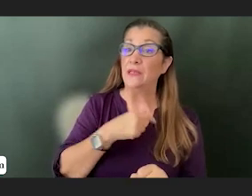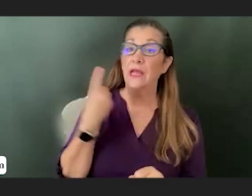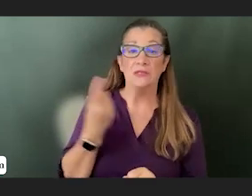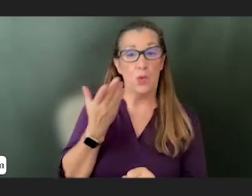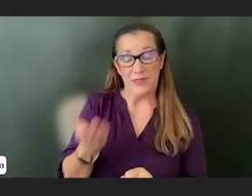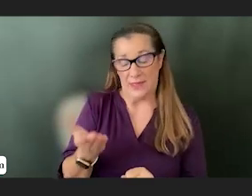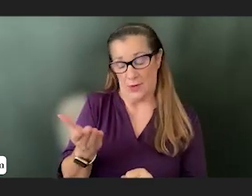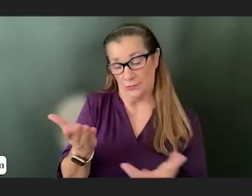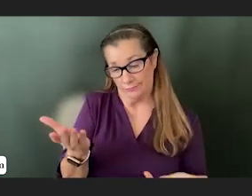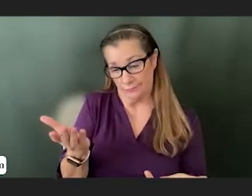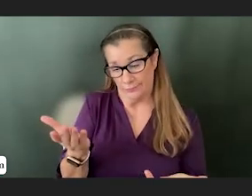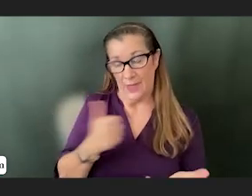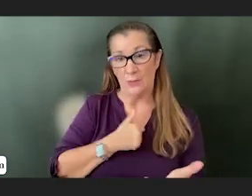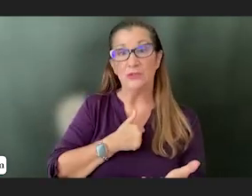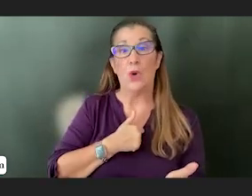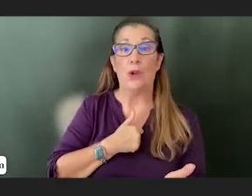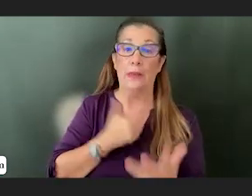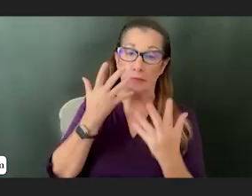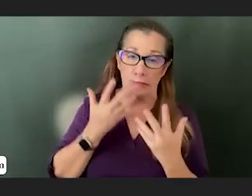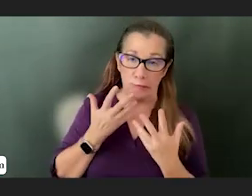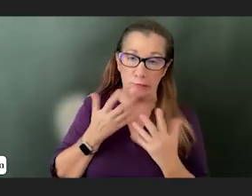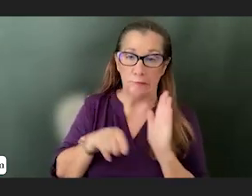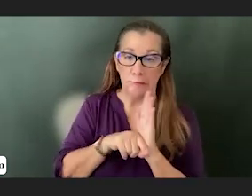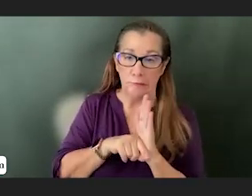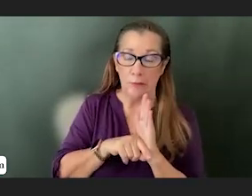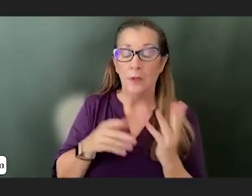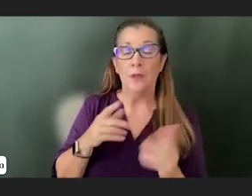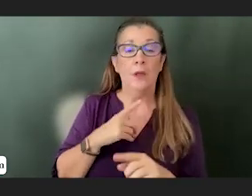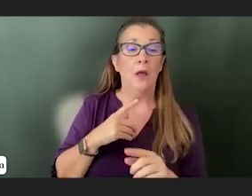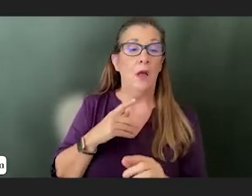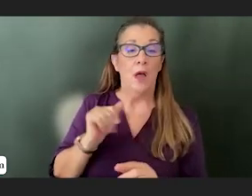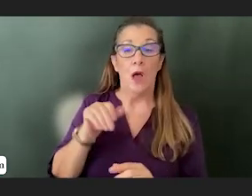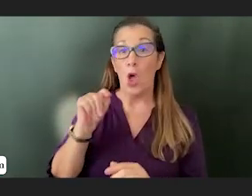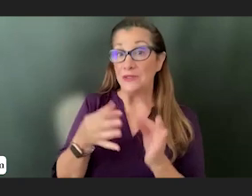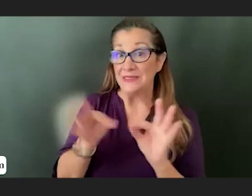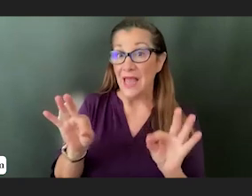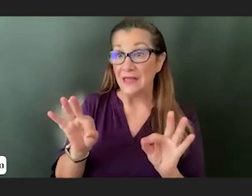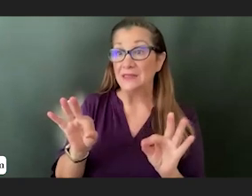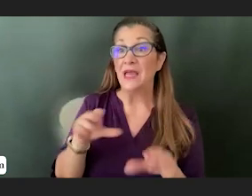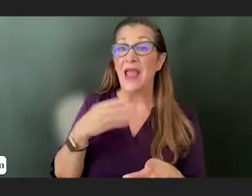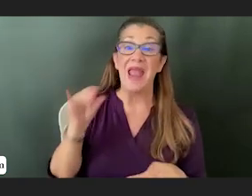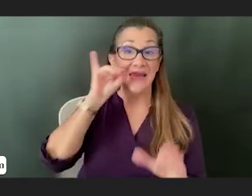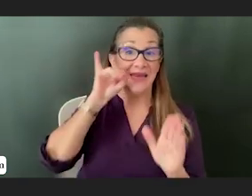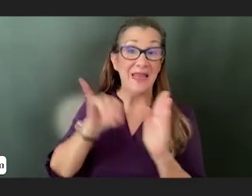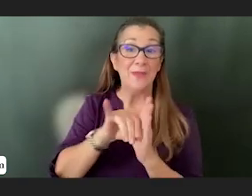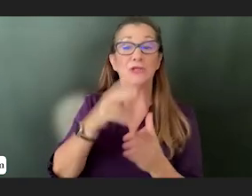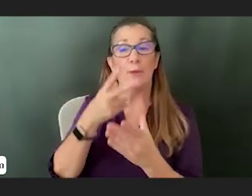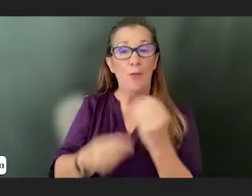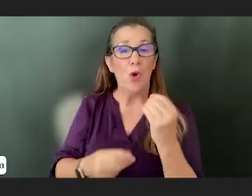And I'm sorry to be doom and gloom here that the alt text in the image both don't do the job.